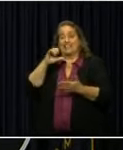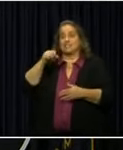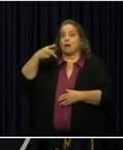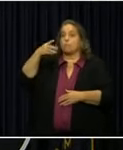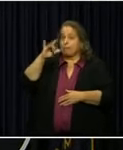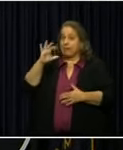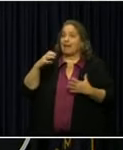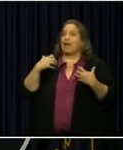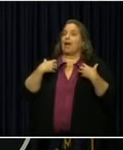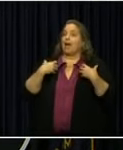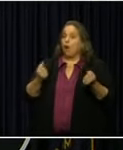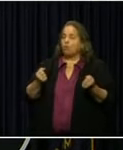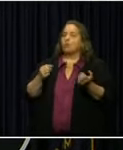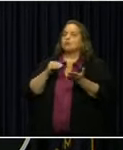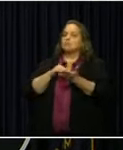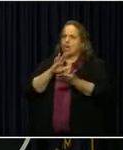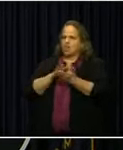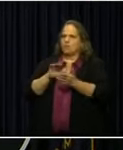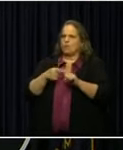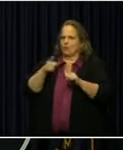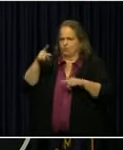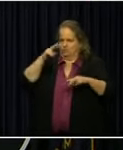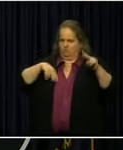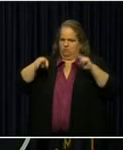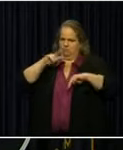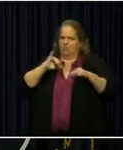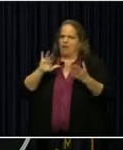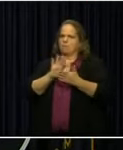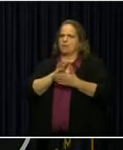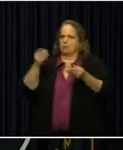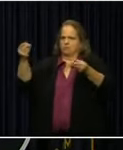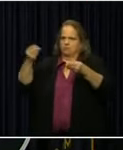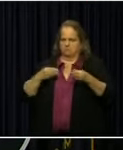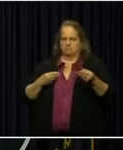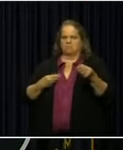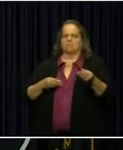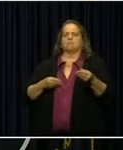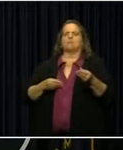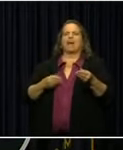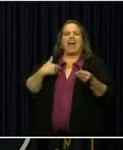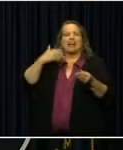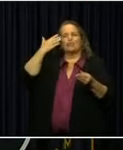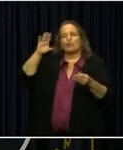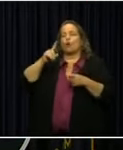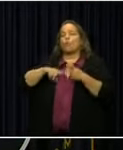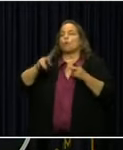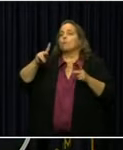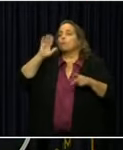HAS CERTAIN THRESHOLDS THAT STATE SHOULD MEET, ALMOST CERTAIN SUGGESTED REQUIREMENTS